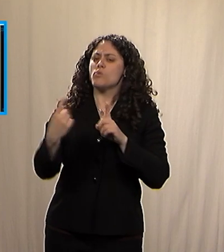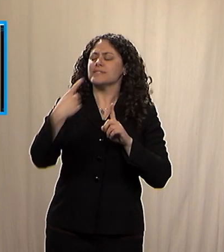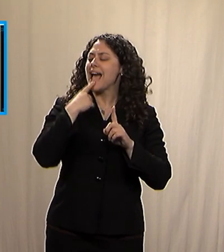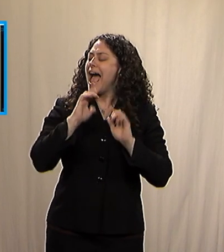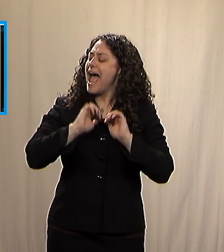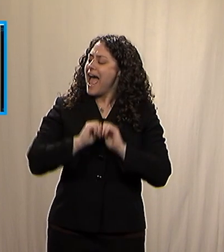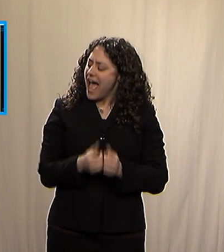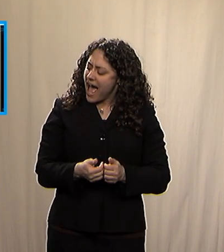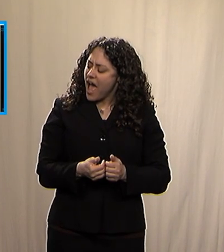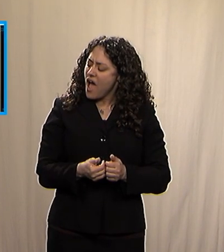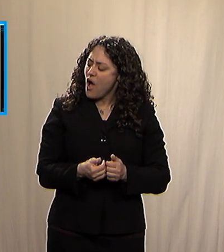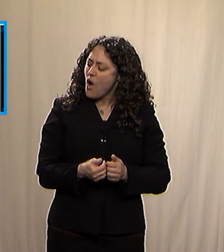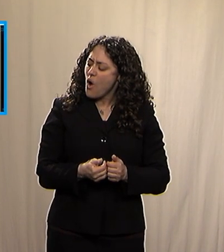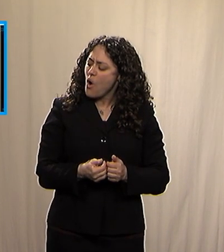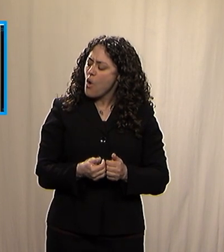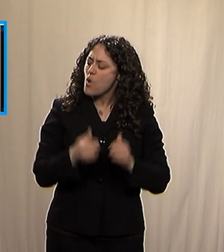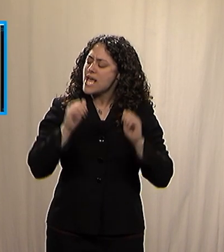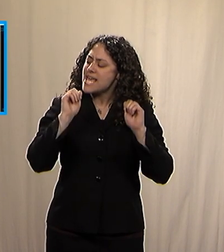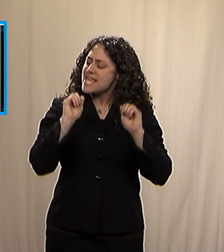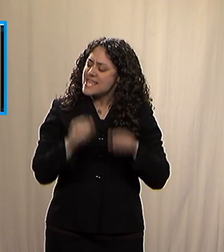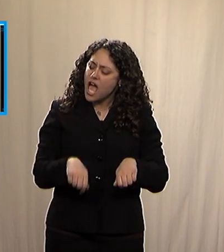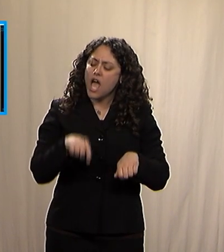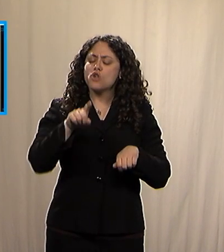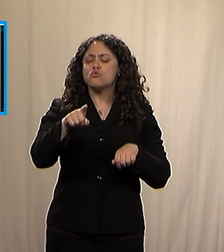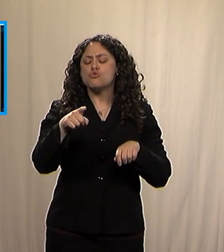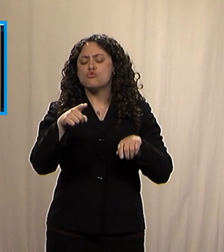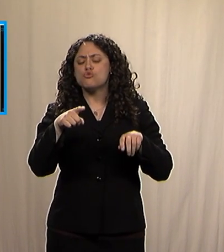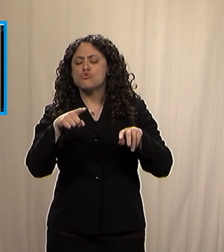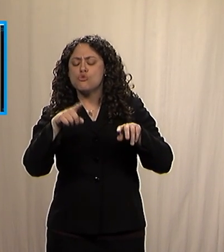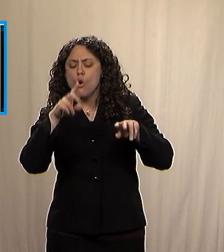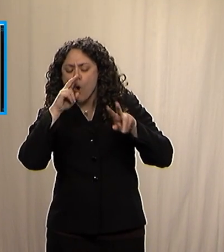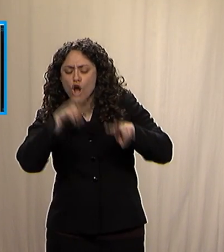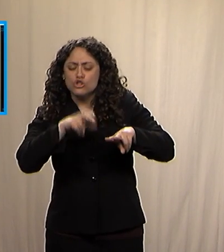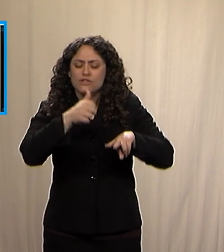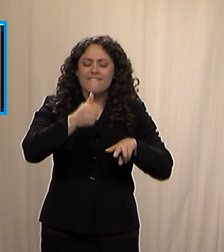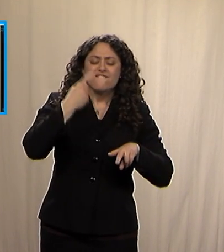for empowerment and disempowerment of communicators.